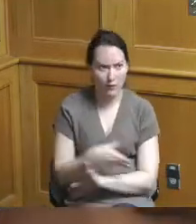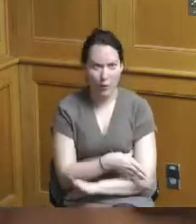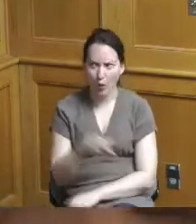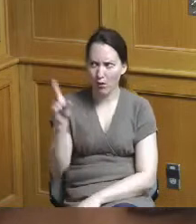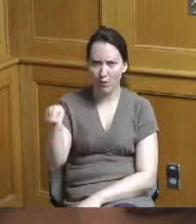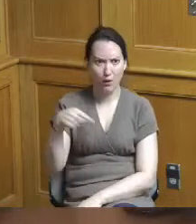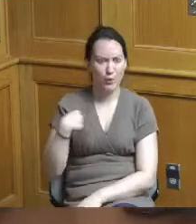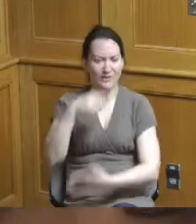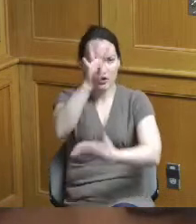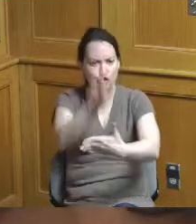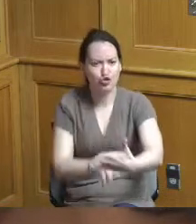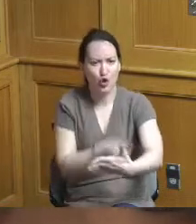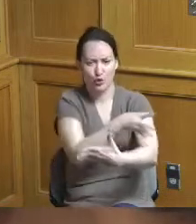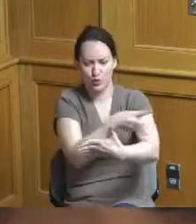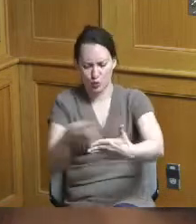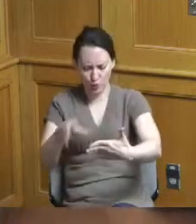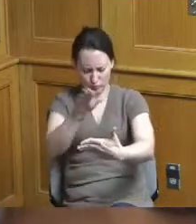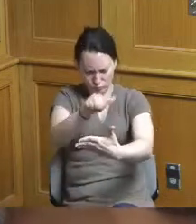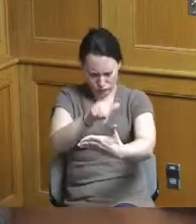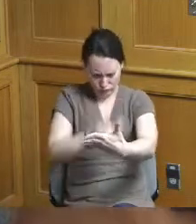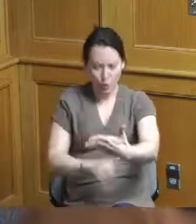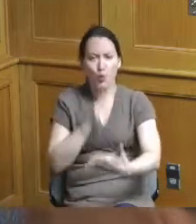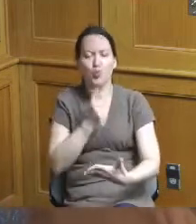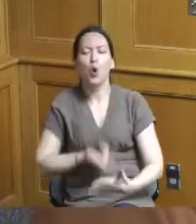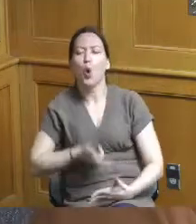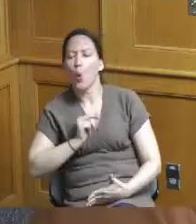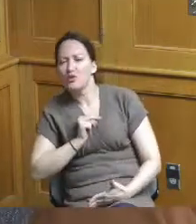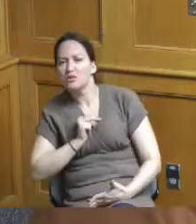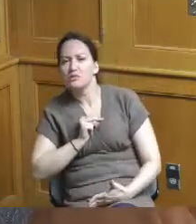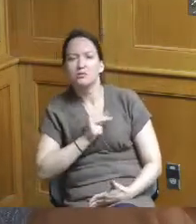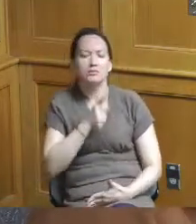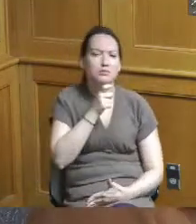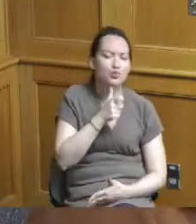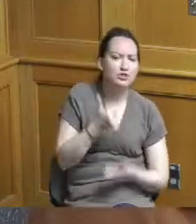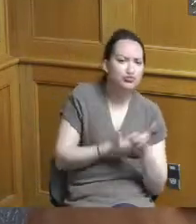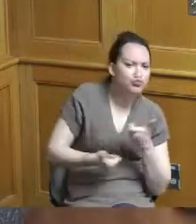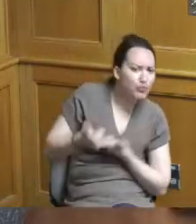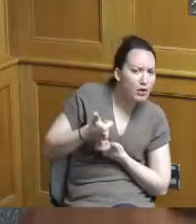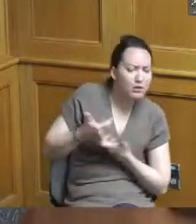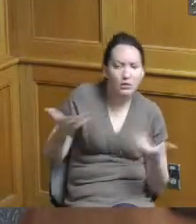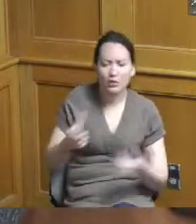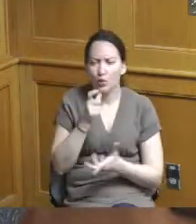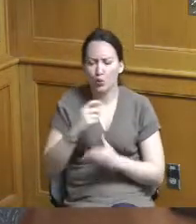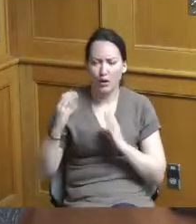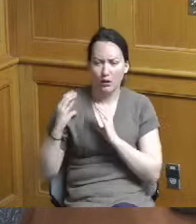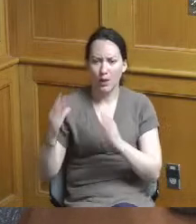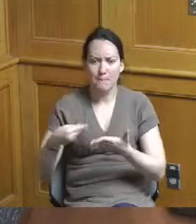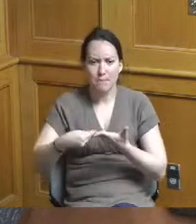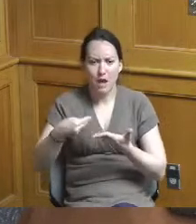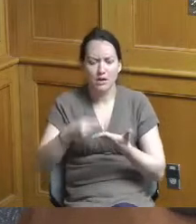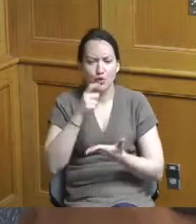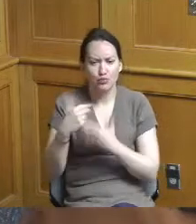a chart of who owns what who's in charge of what and whose has what money I'm trying to